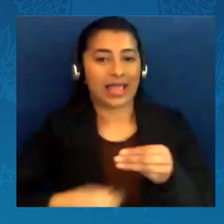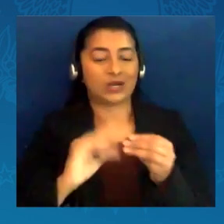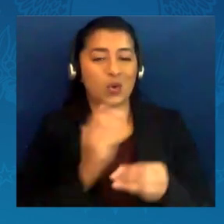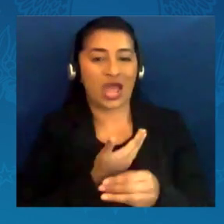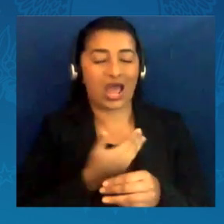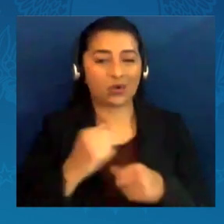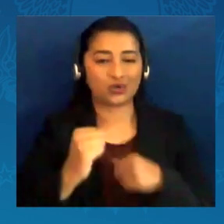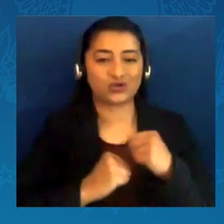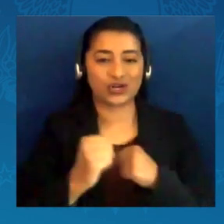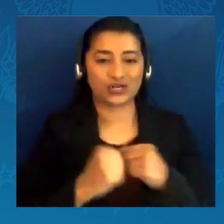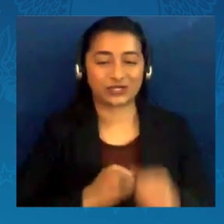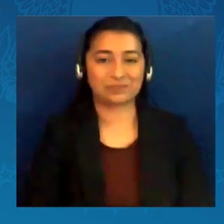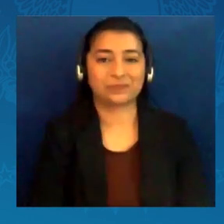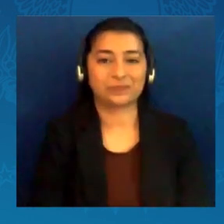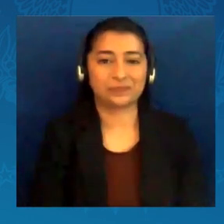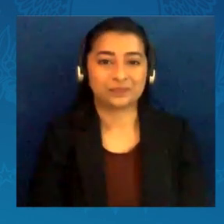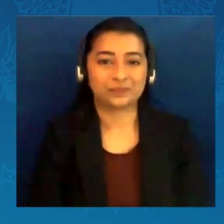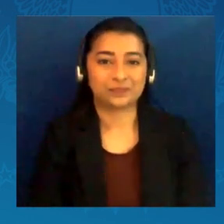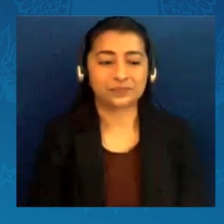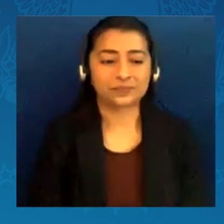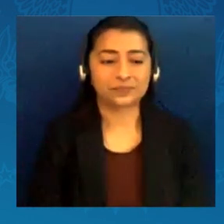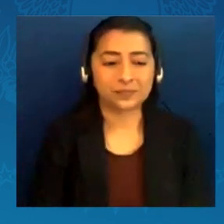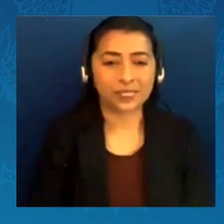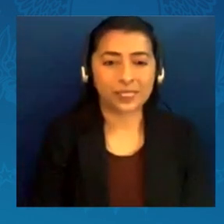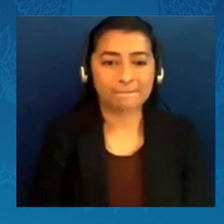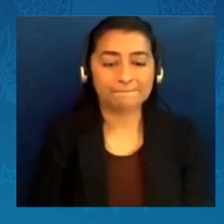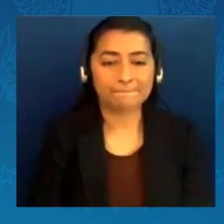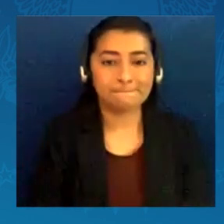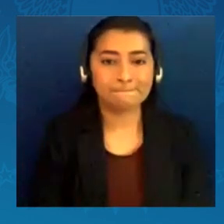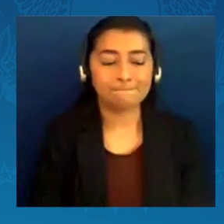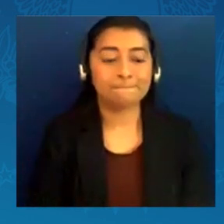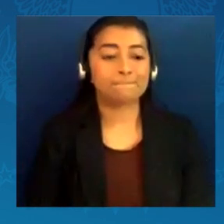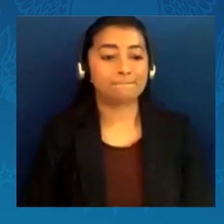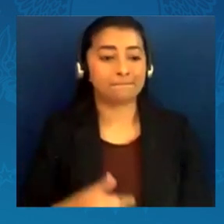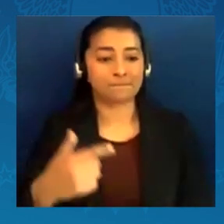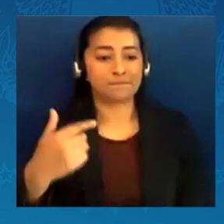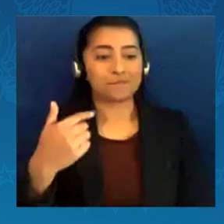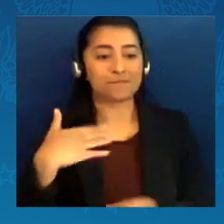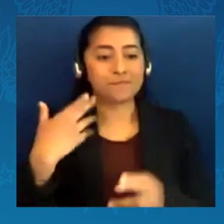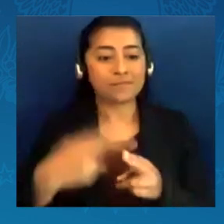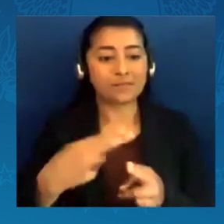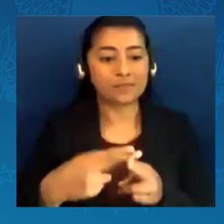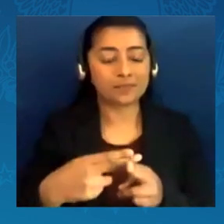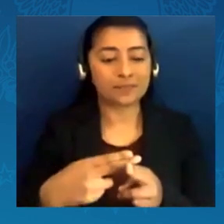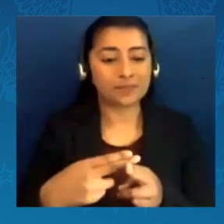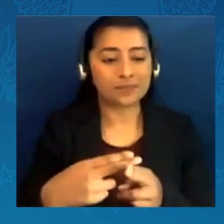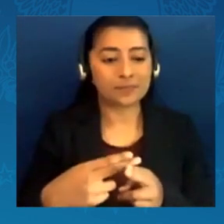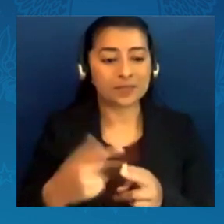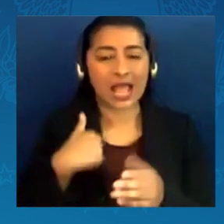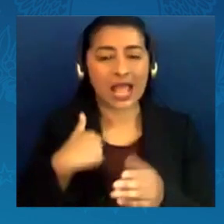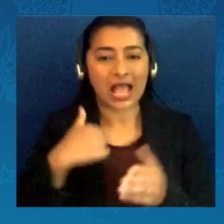Mr. Jones: I'm planning to go to grad school looking at Michigan State, and a few others. The Vice President: And what would you be pursuing?